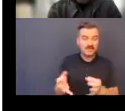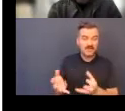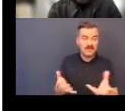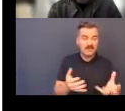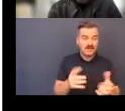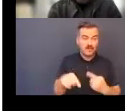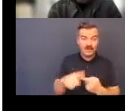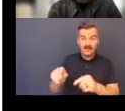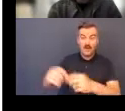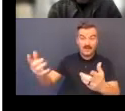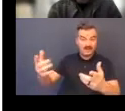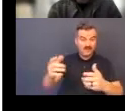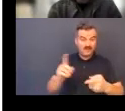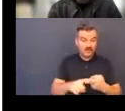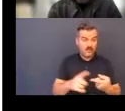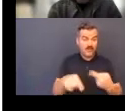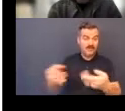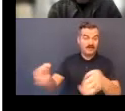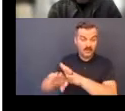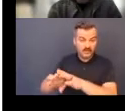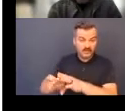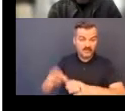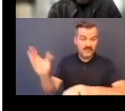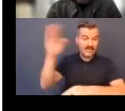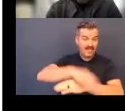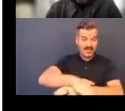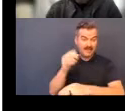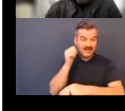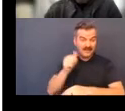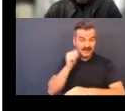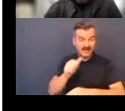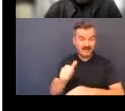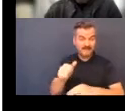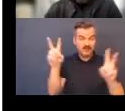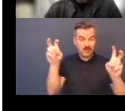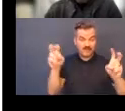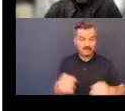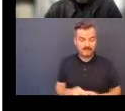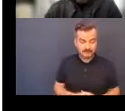they opened to the moment they closed each and every day in quote understood differently.